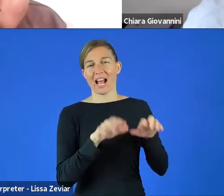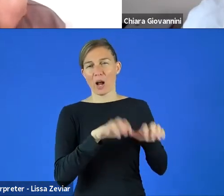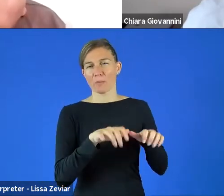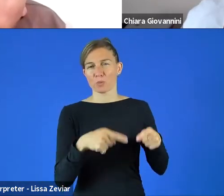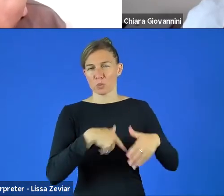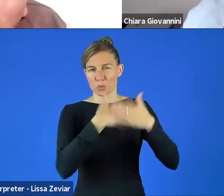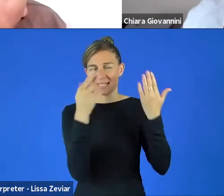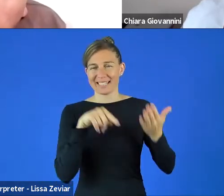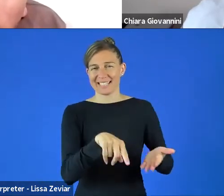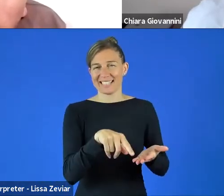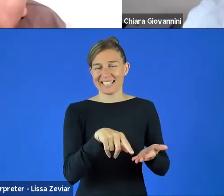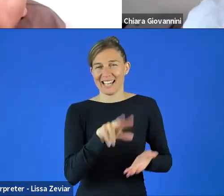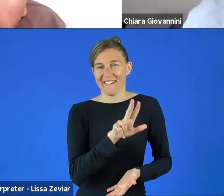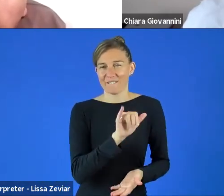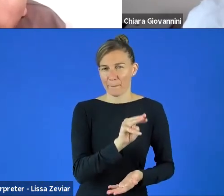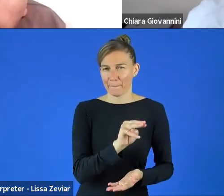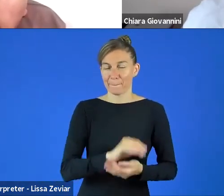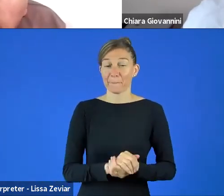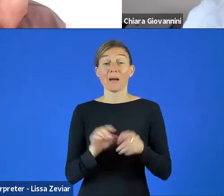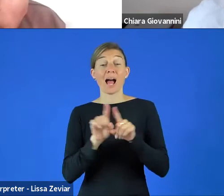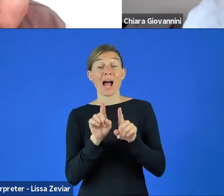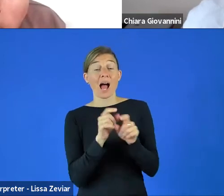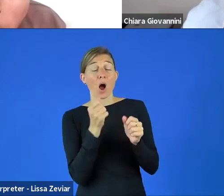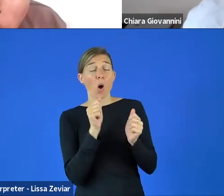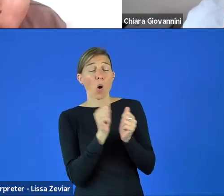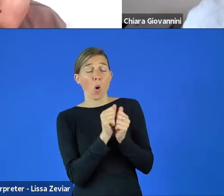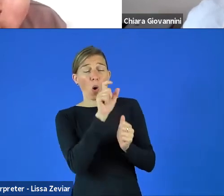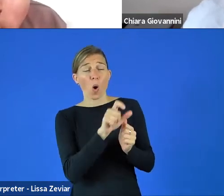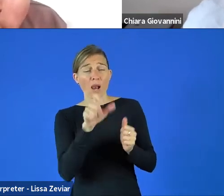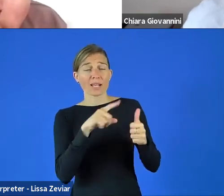Also my colleagues Alejandro, Raquel and Marie for support for this event.